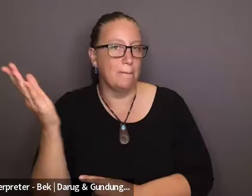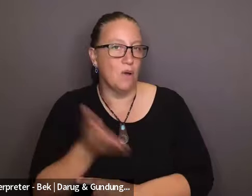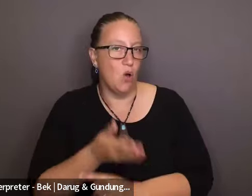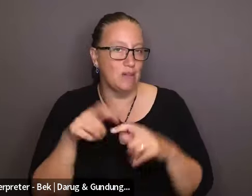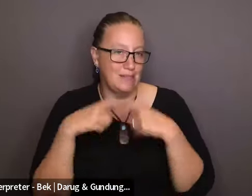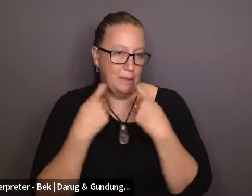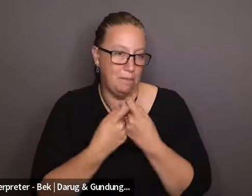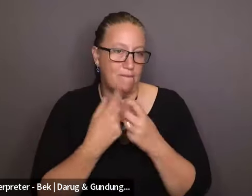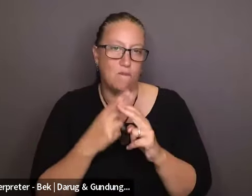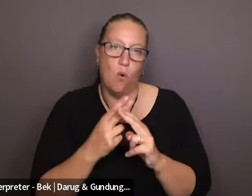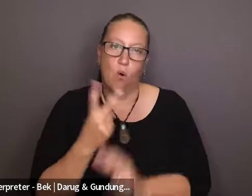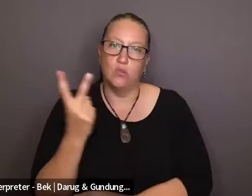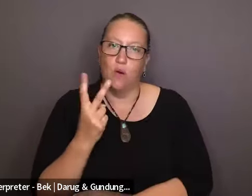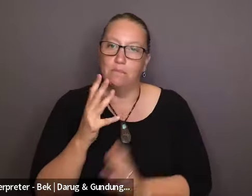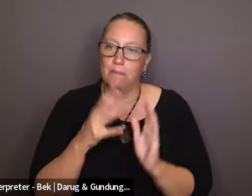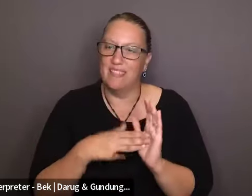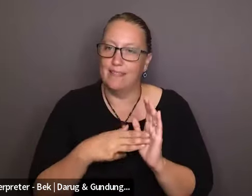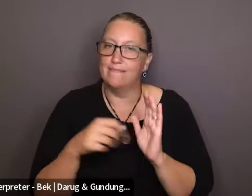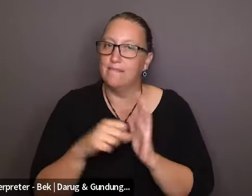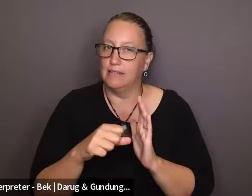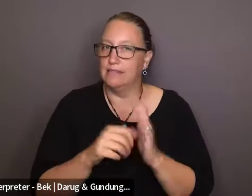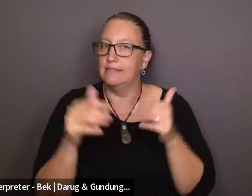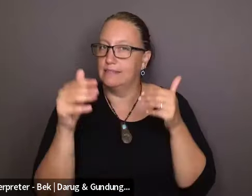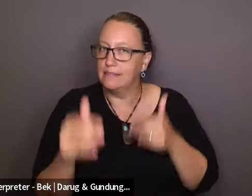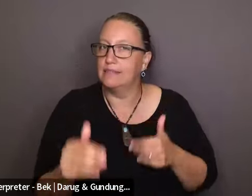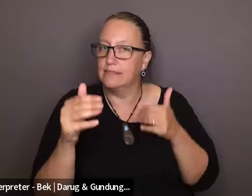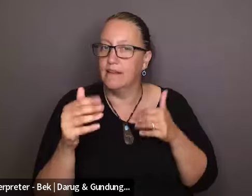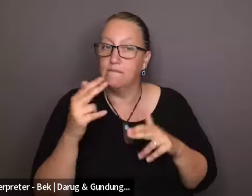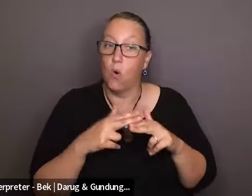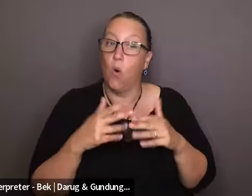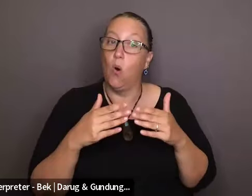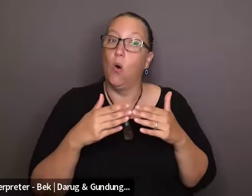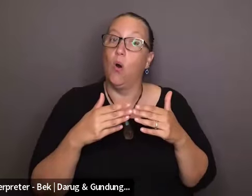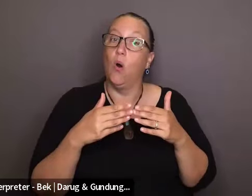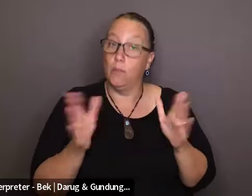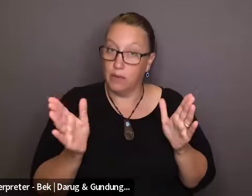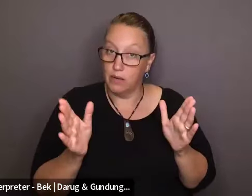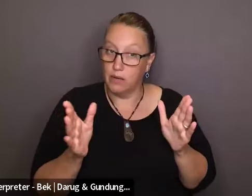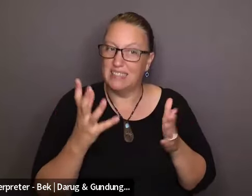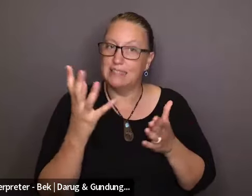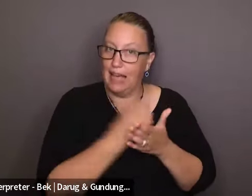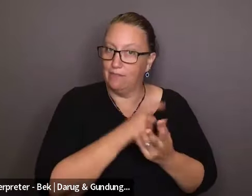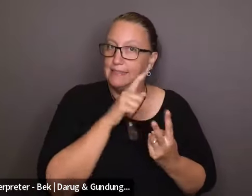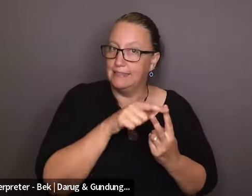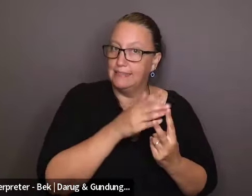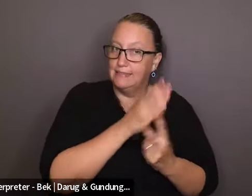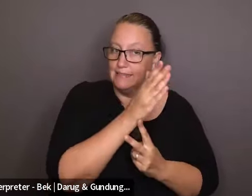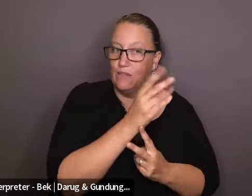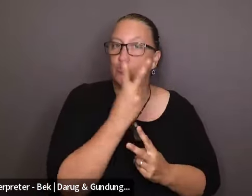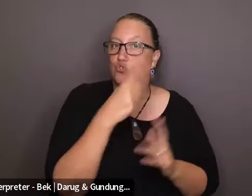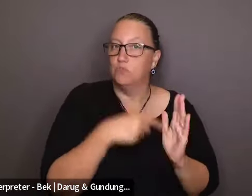the funding, and you can see that on the slide, is up to